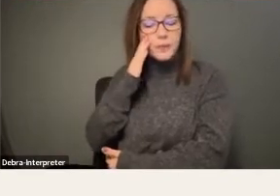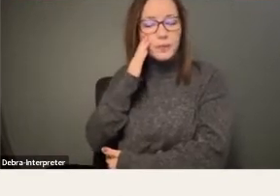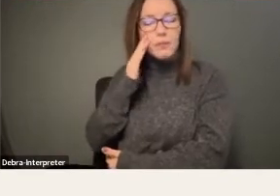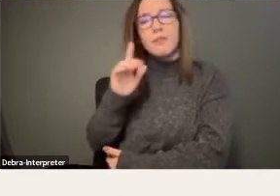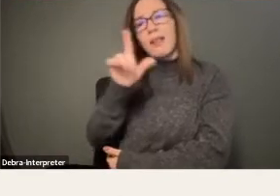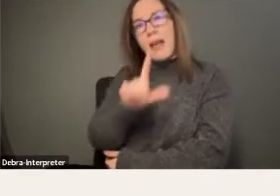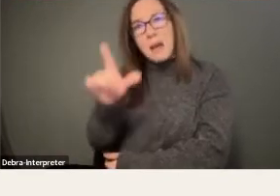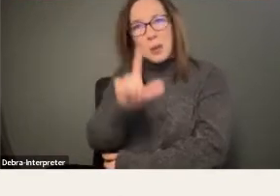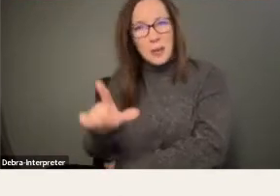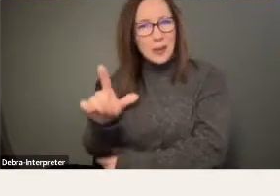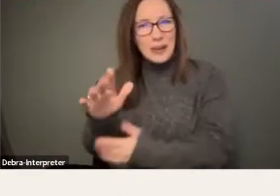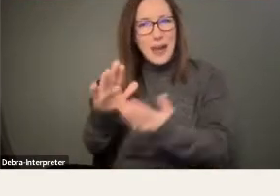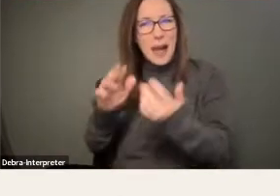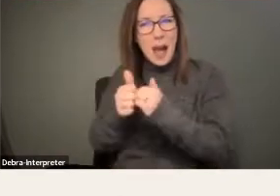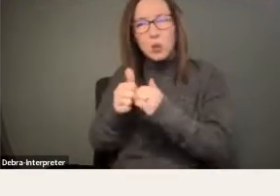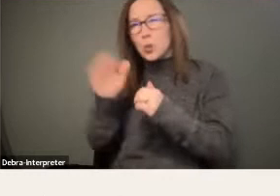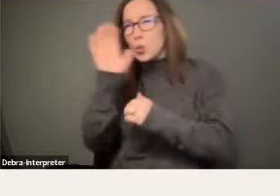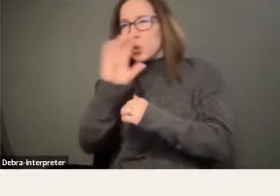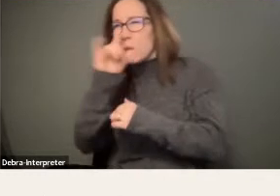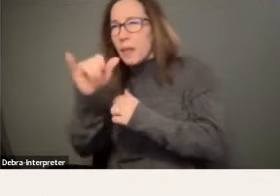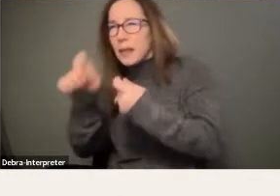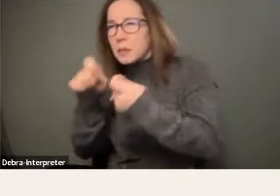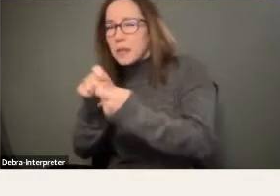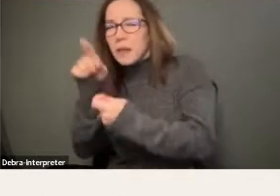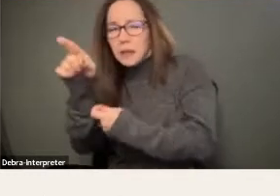our catalog of materials. So many of you have used